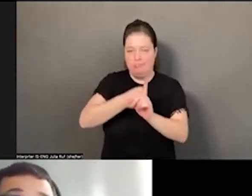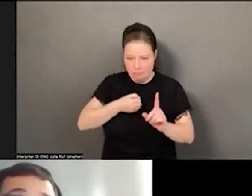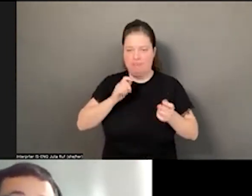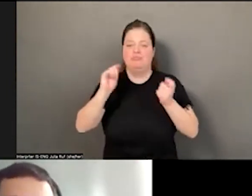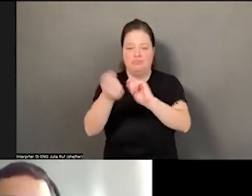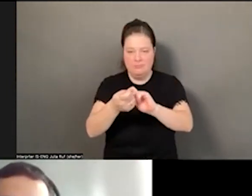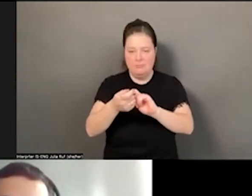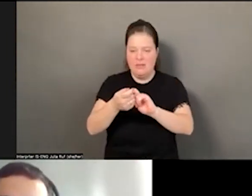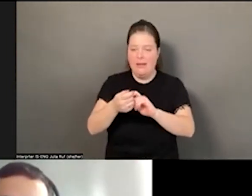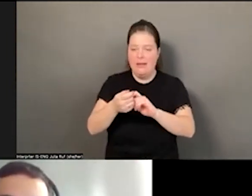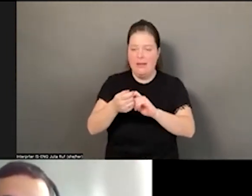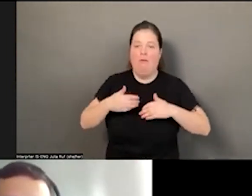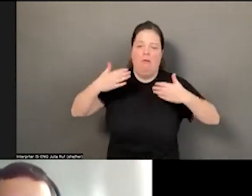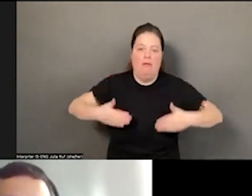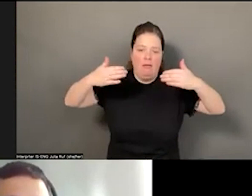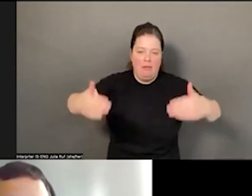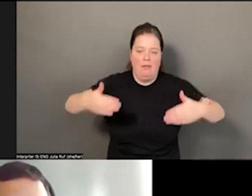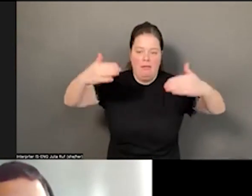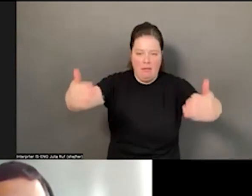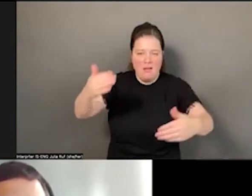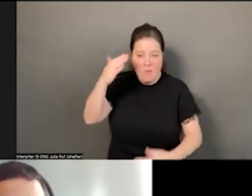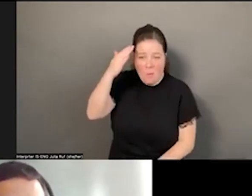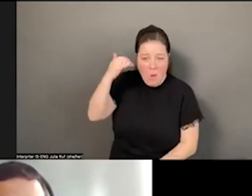We have not been unfortunately involved in the development of this plan.